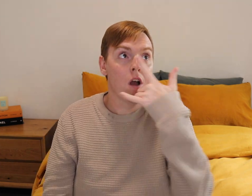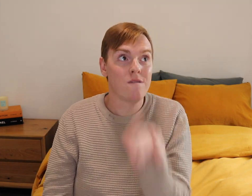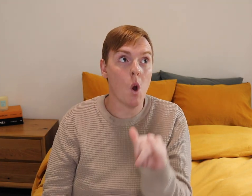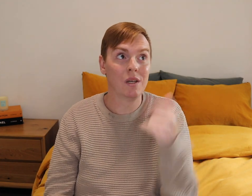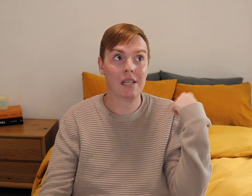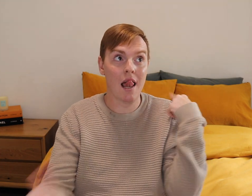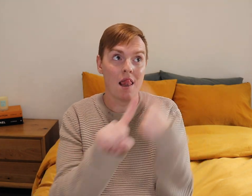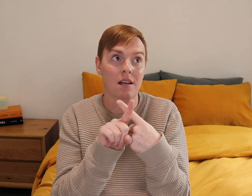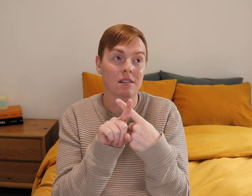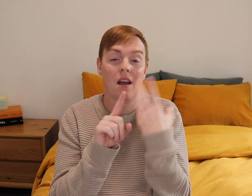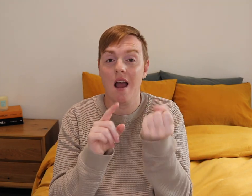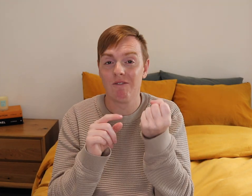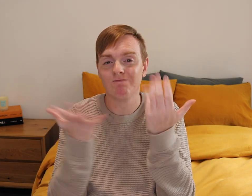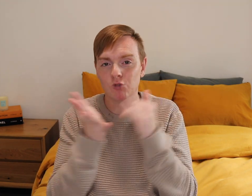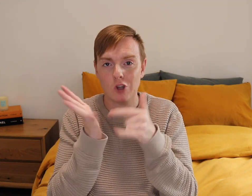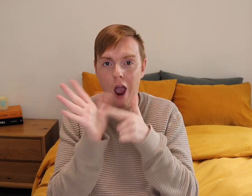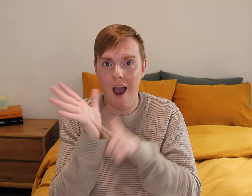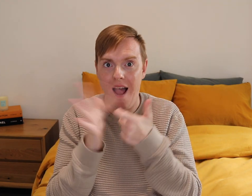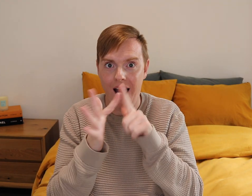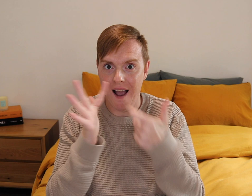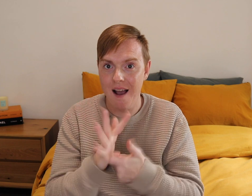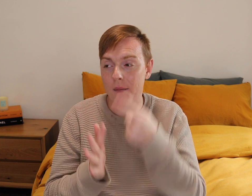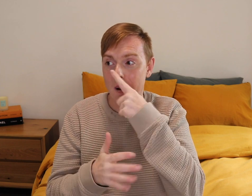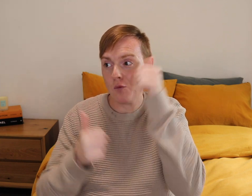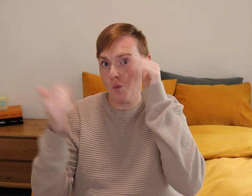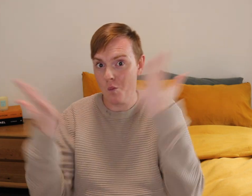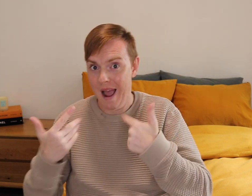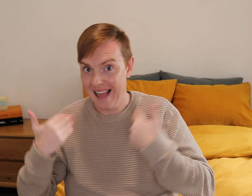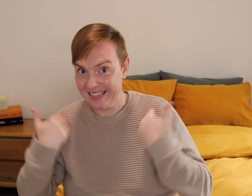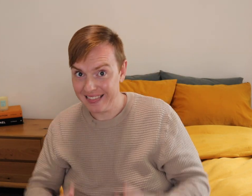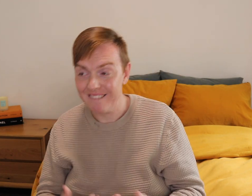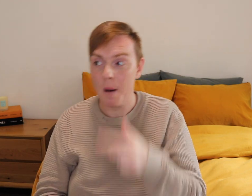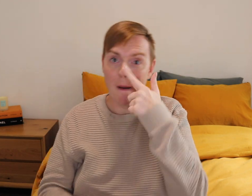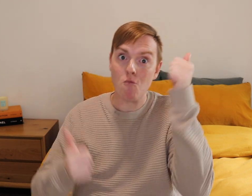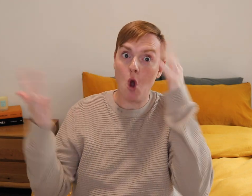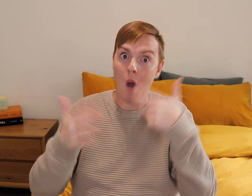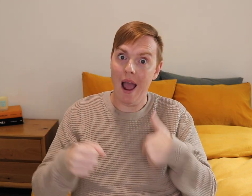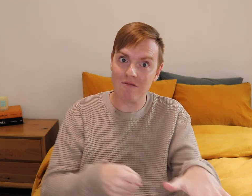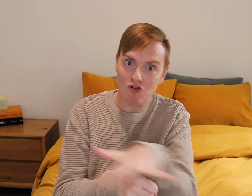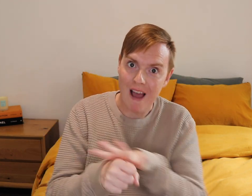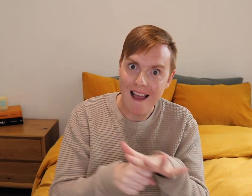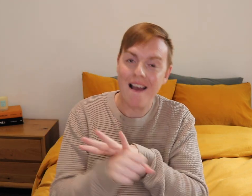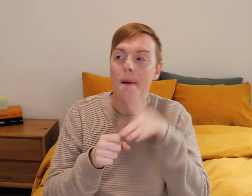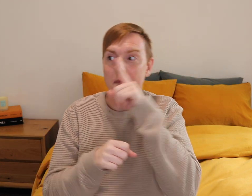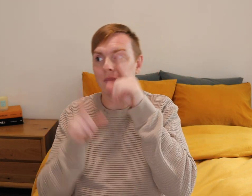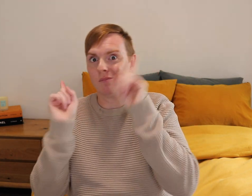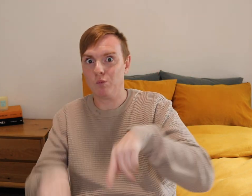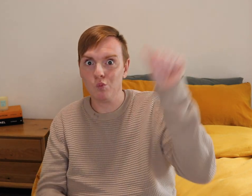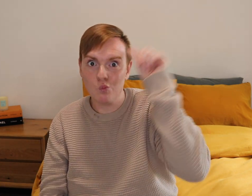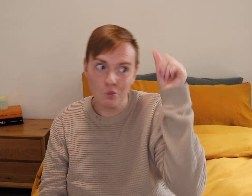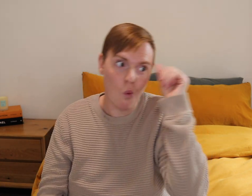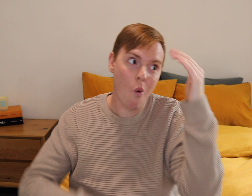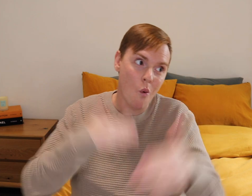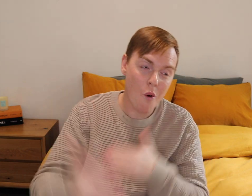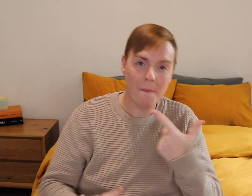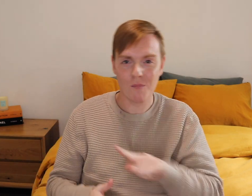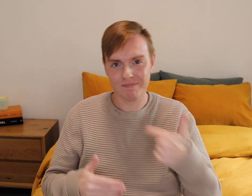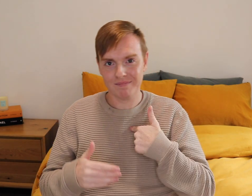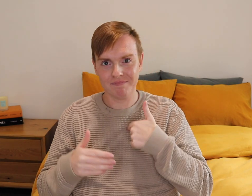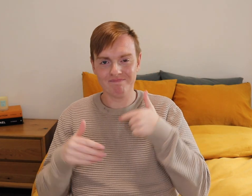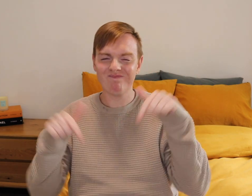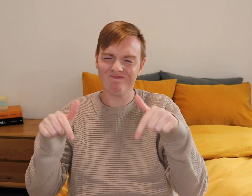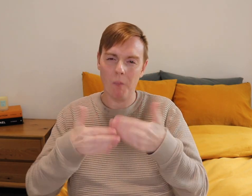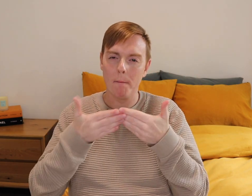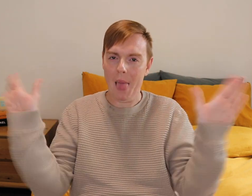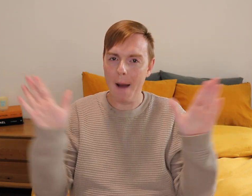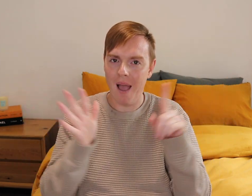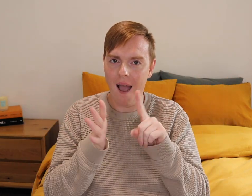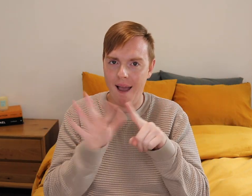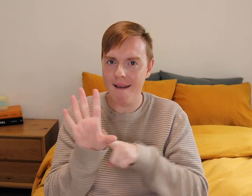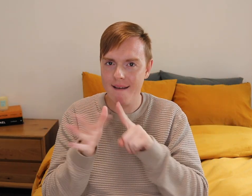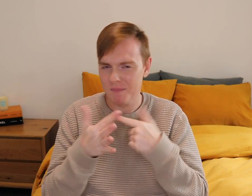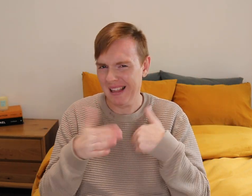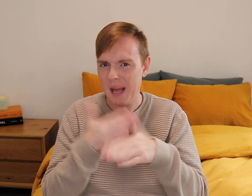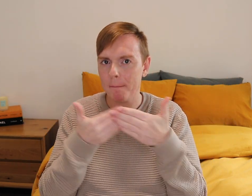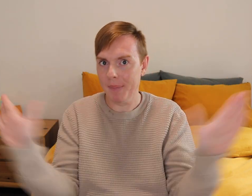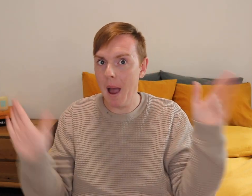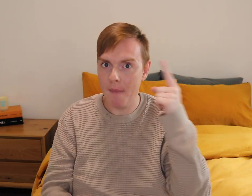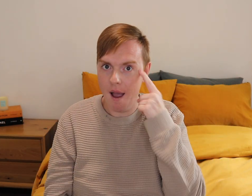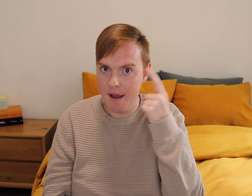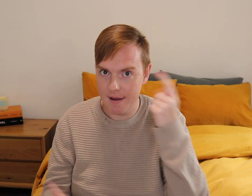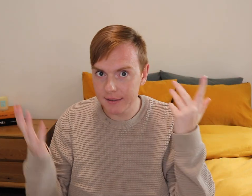Throughout in my career, people have known where I lived or where area I live. I am in the public eye.